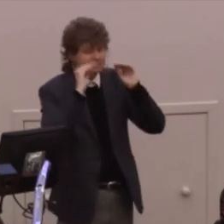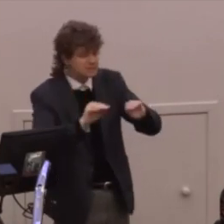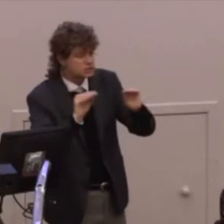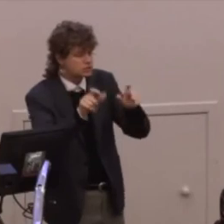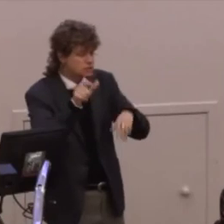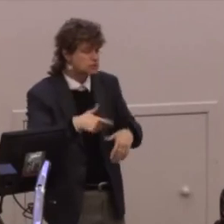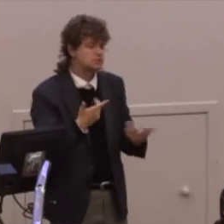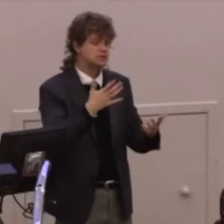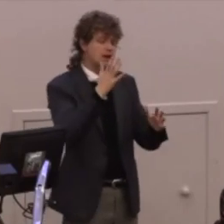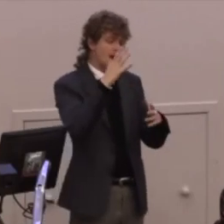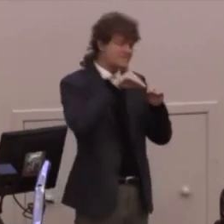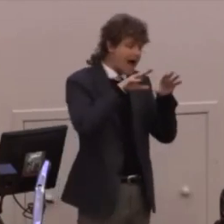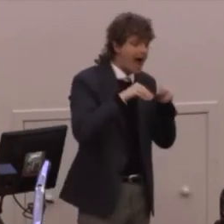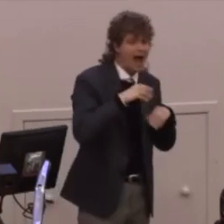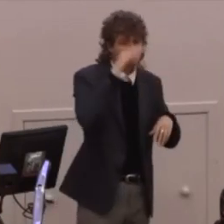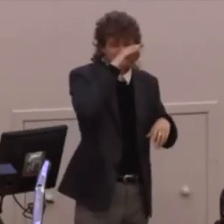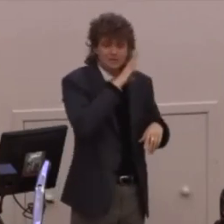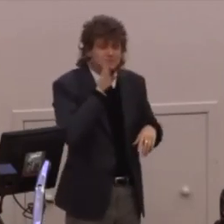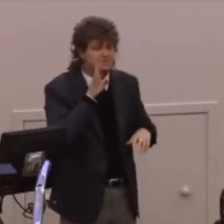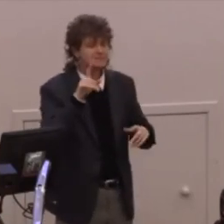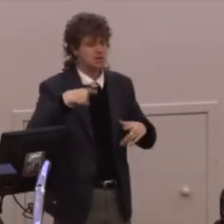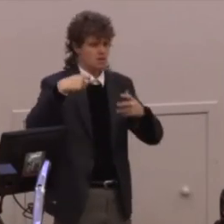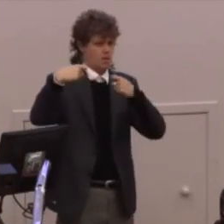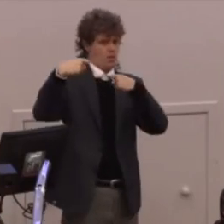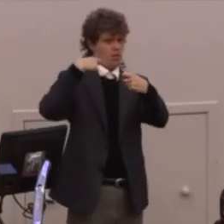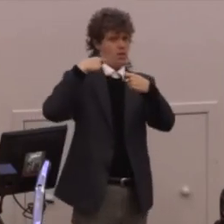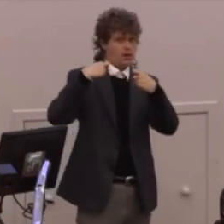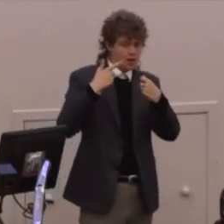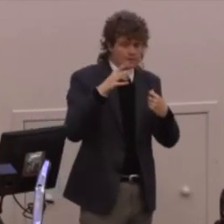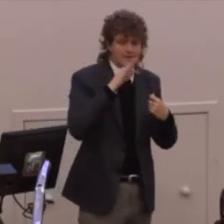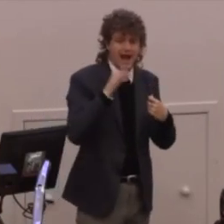of ableness and disableness. These are things that people with disabilities